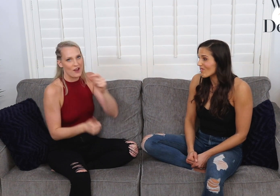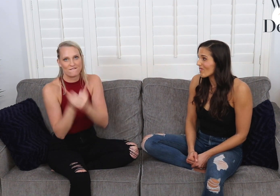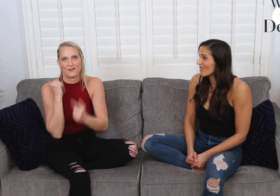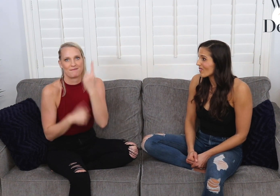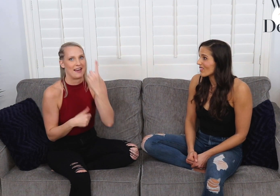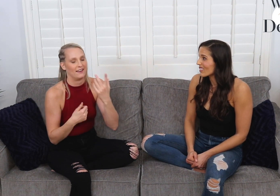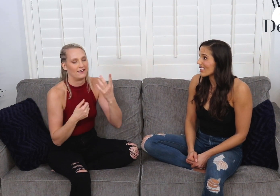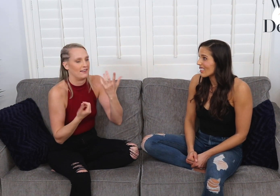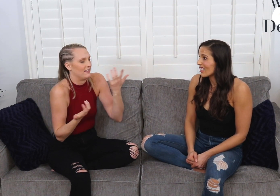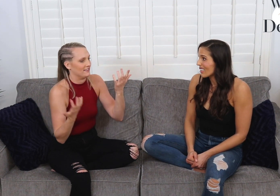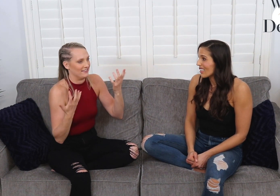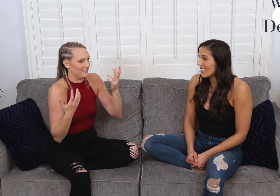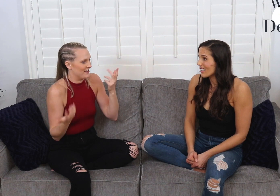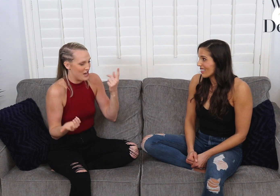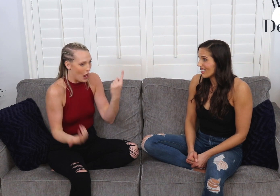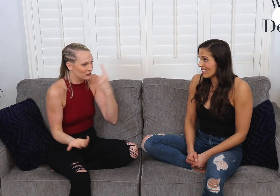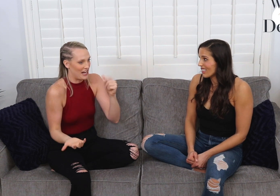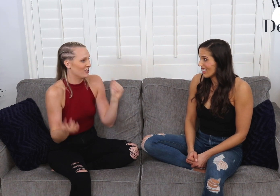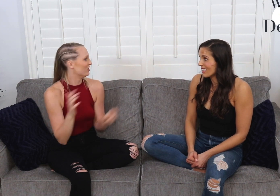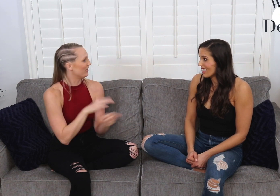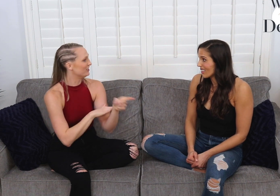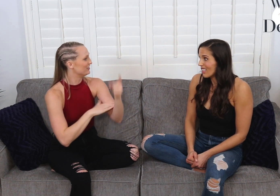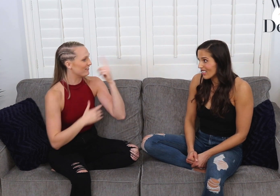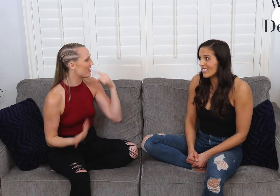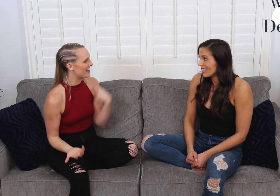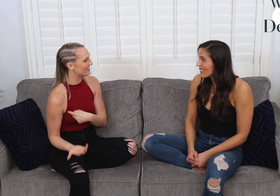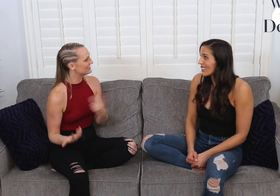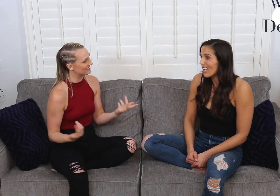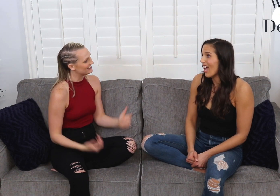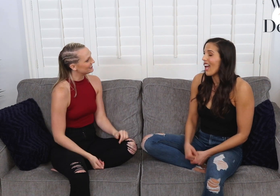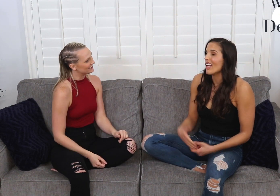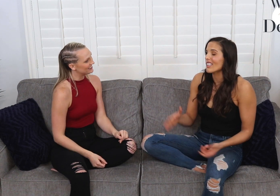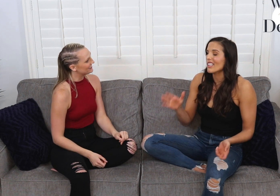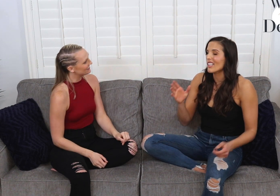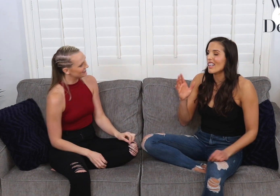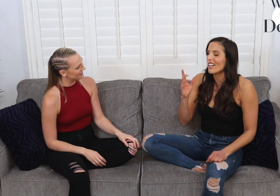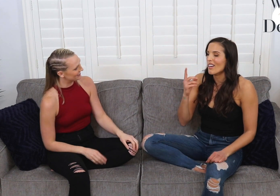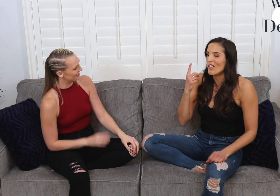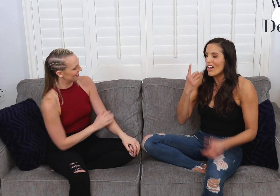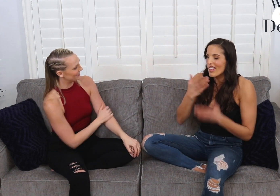it's always a new experience for everyone and an adventure for us! Yeah.